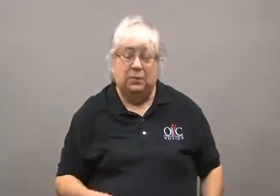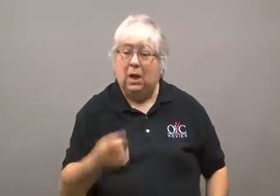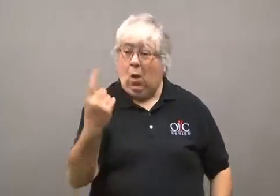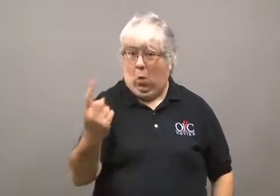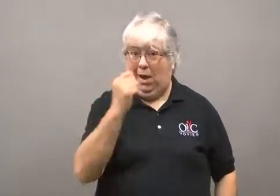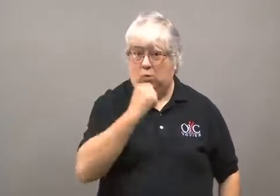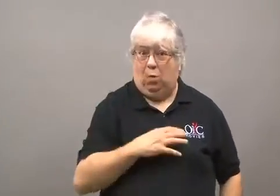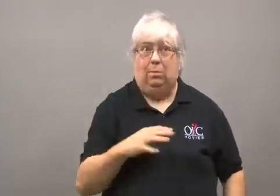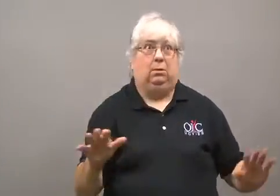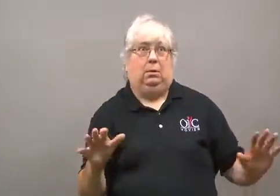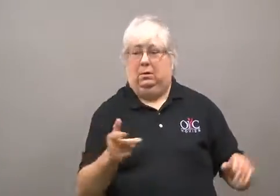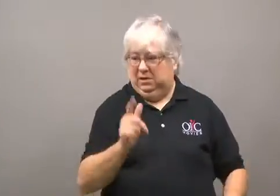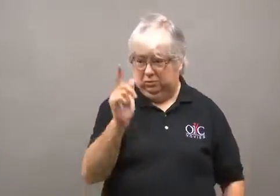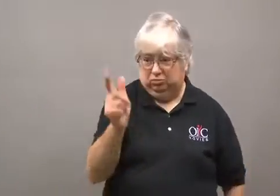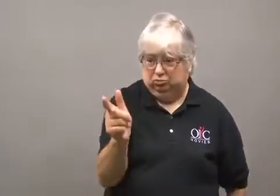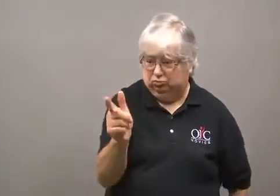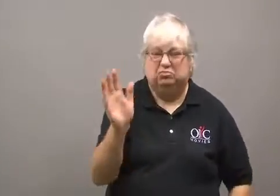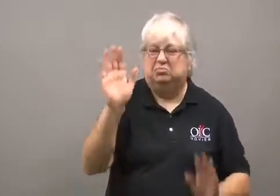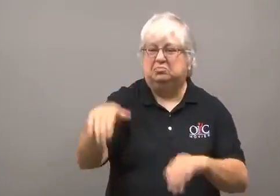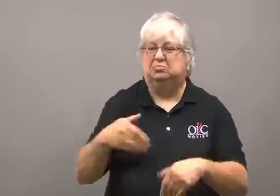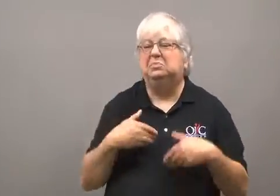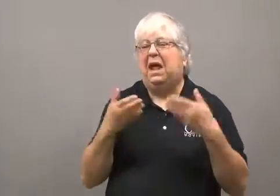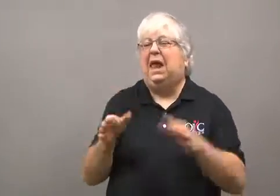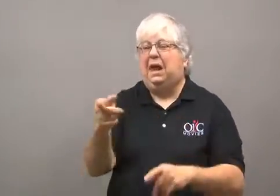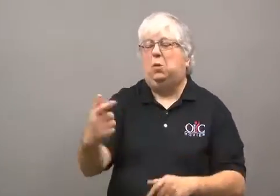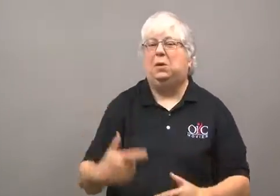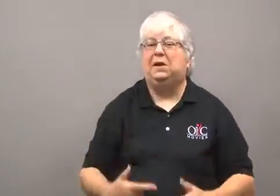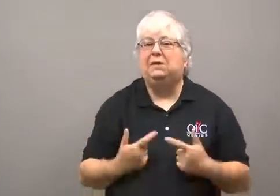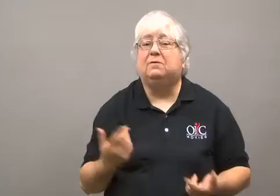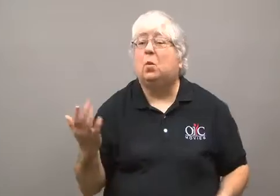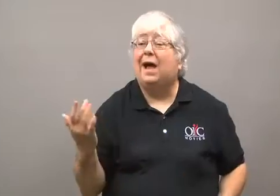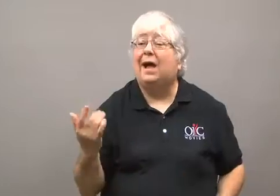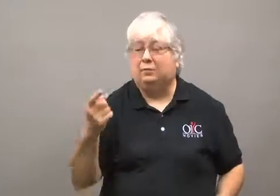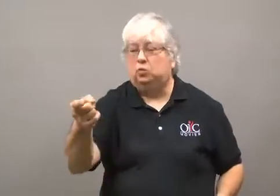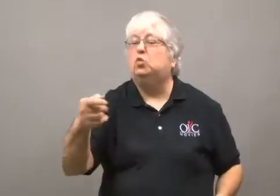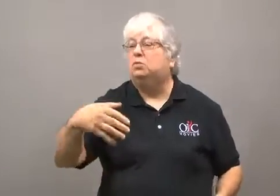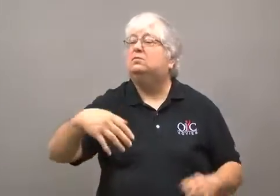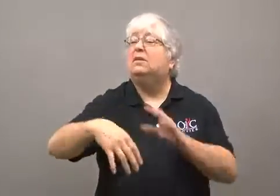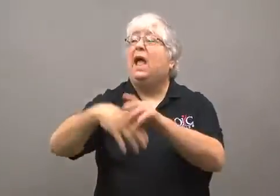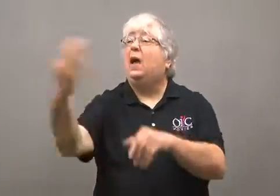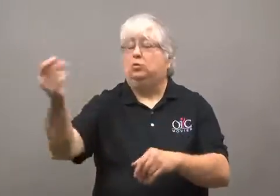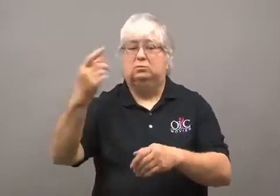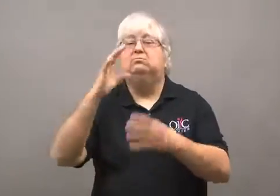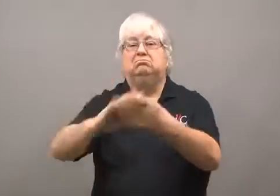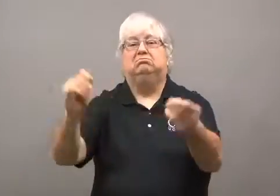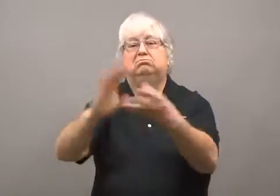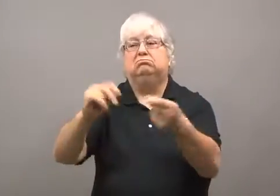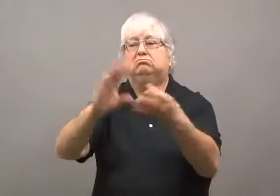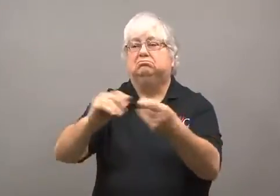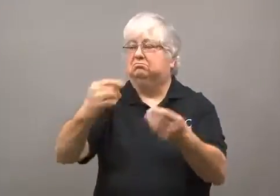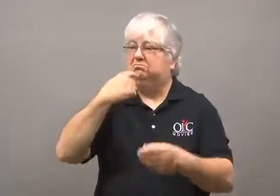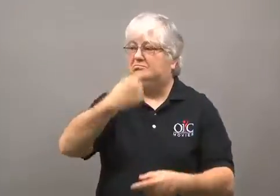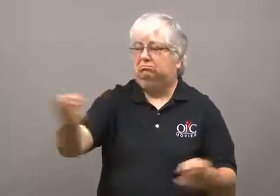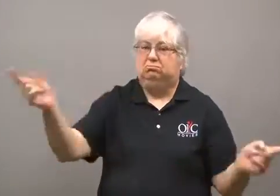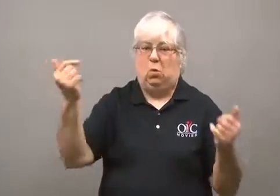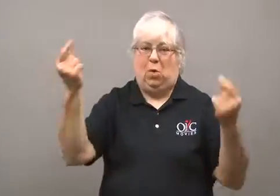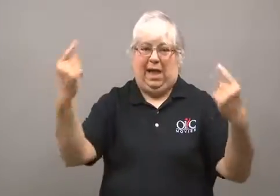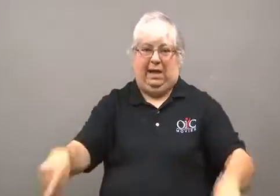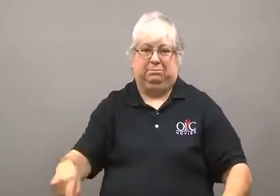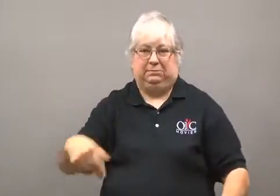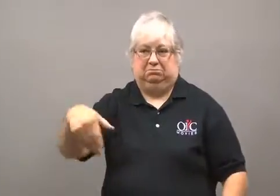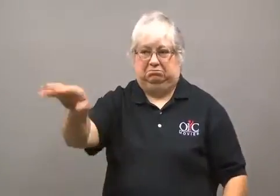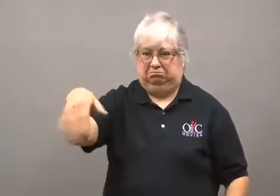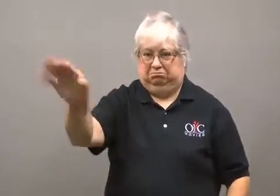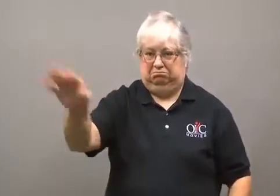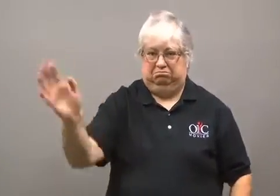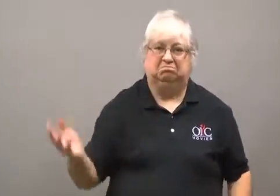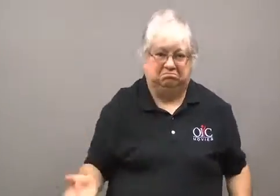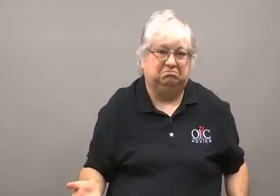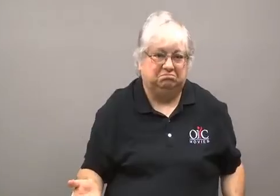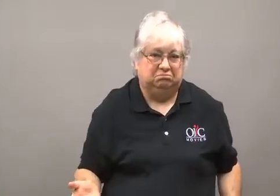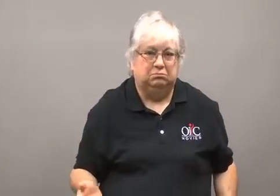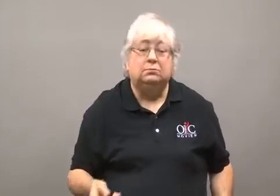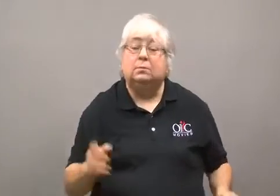He didn't shoot one woman, telling her he was letting her live so she could tell what happened.